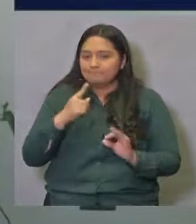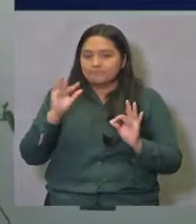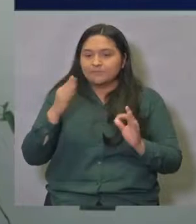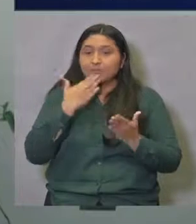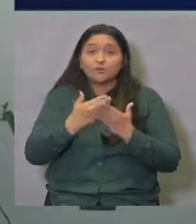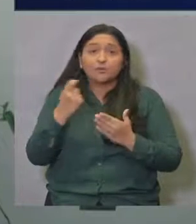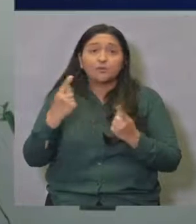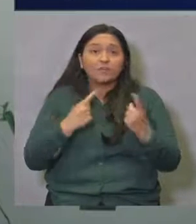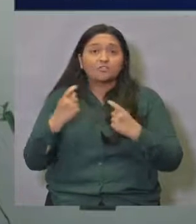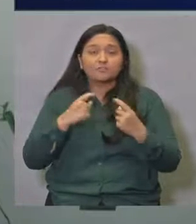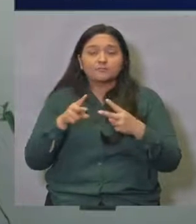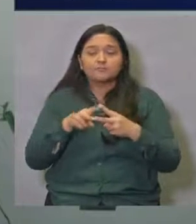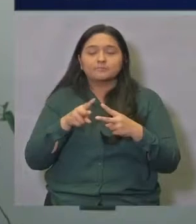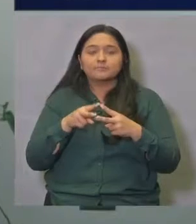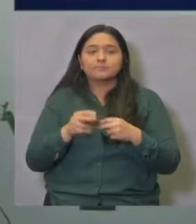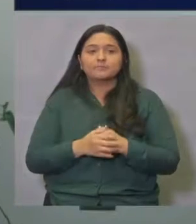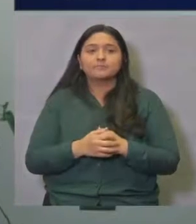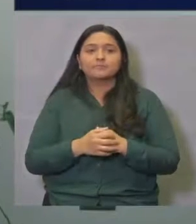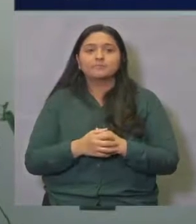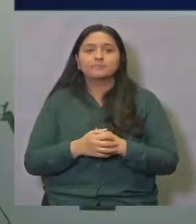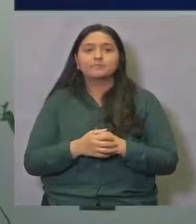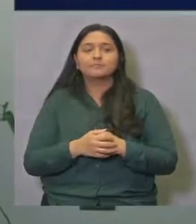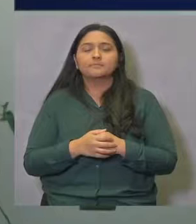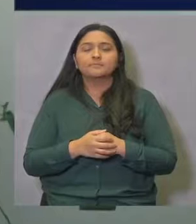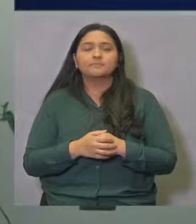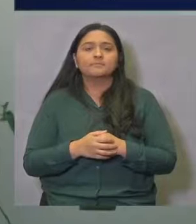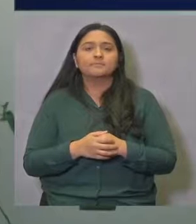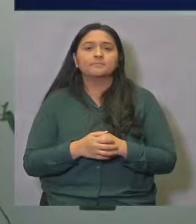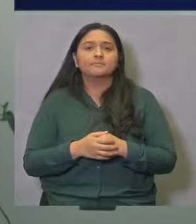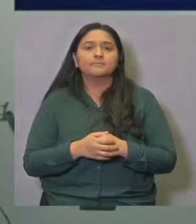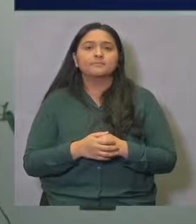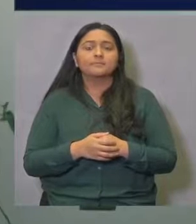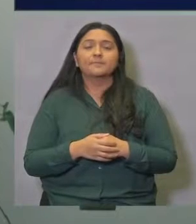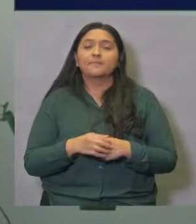YEAH, THANKS A LOT, PATRICK.